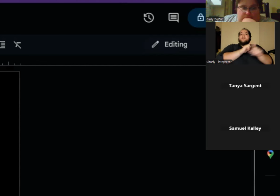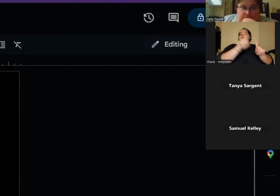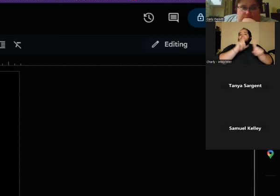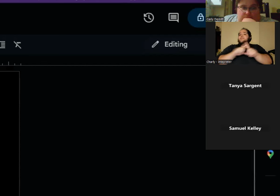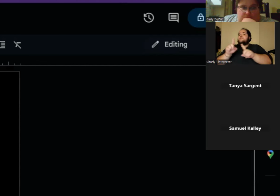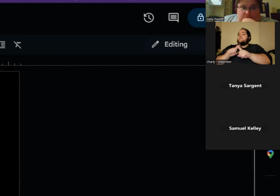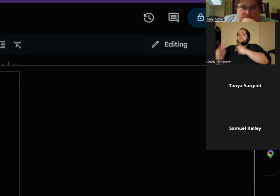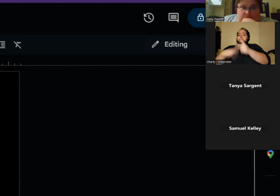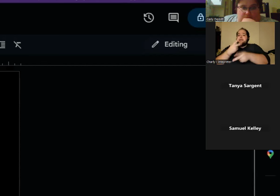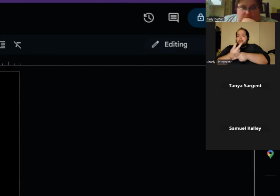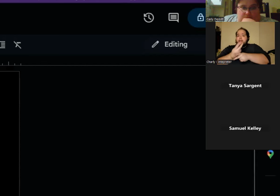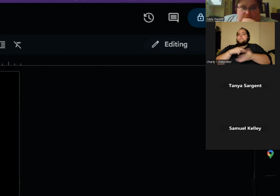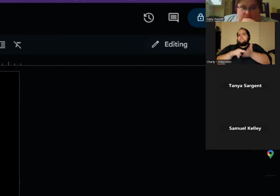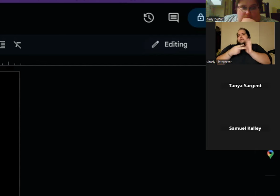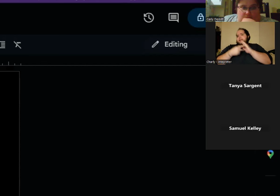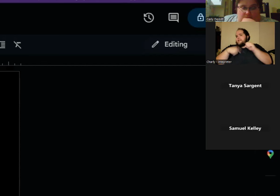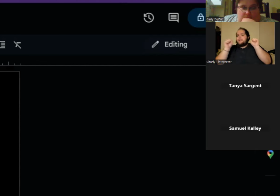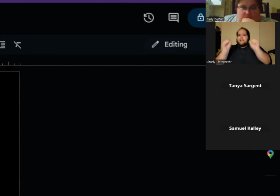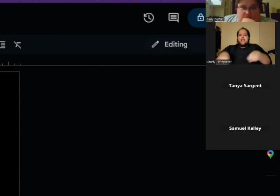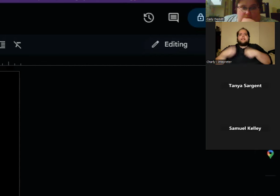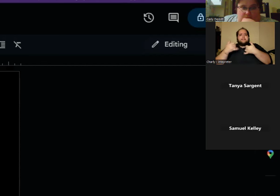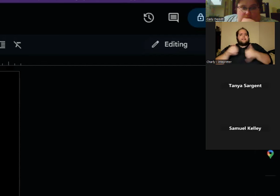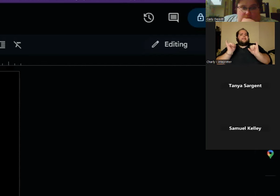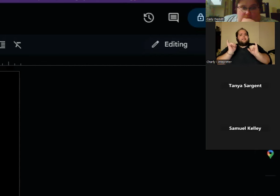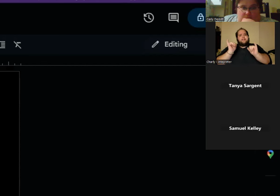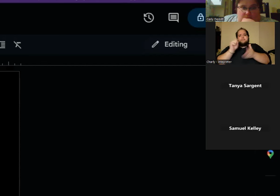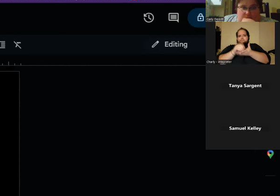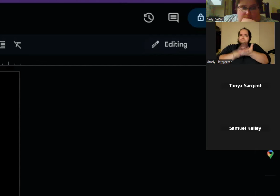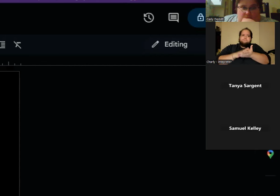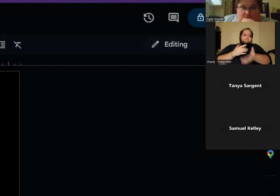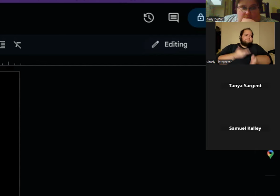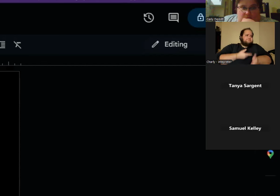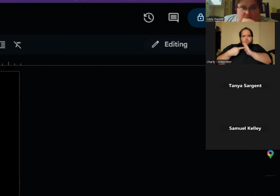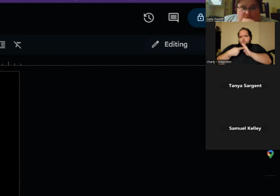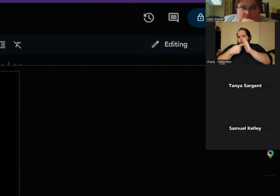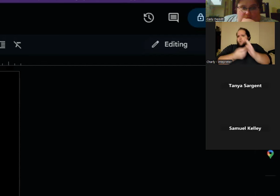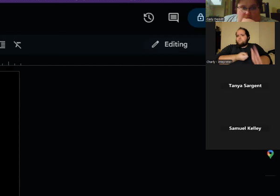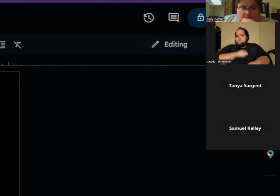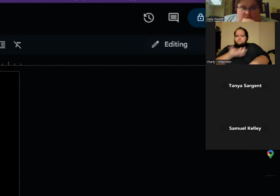I often talk about chaos in my work. To me, embracing